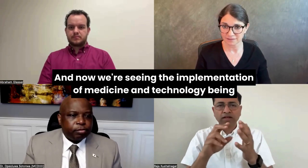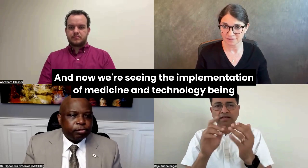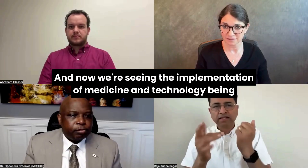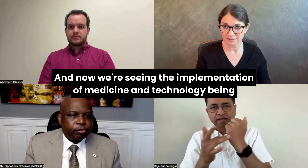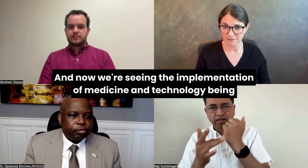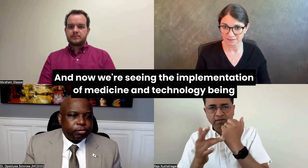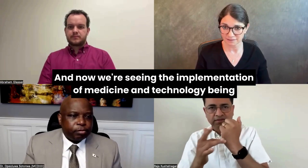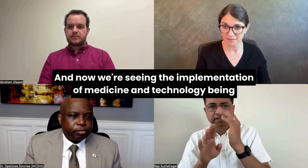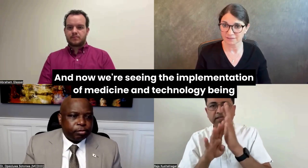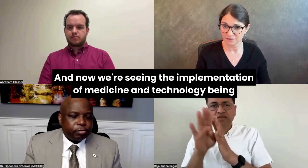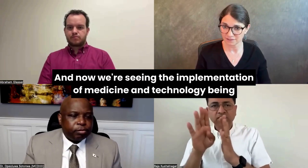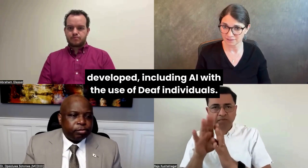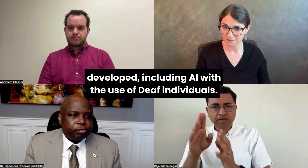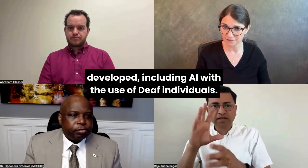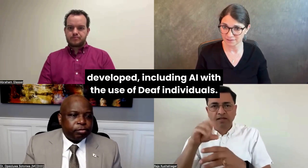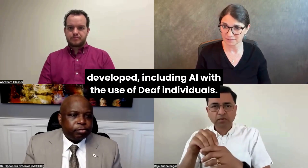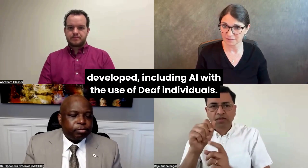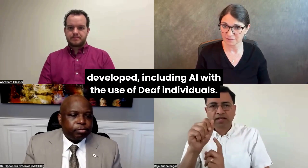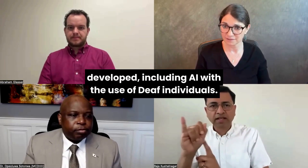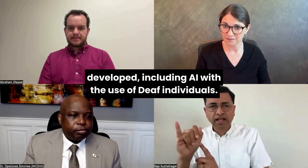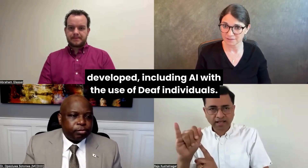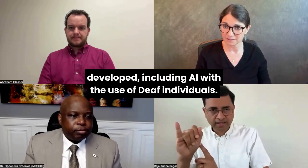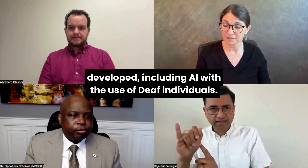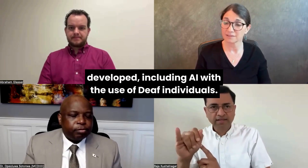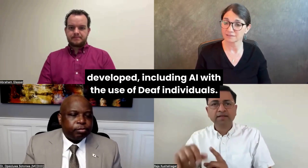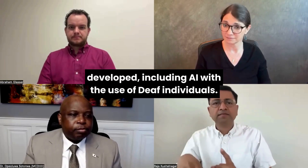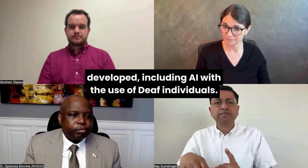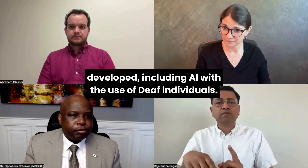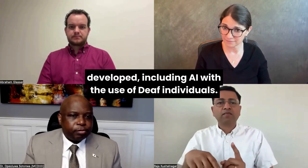developed, including AI with the use of Deaf individuals.